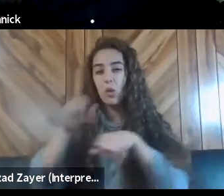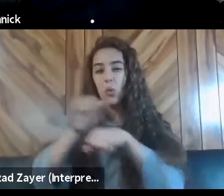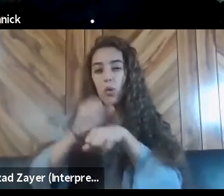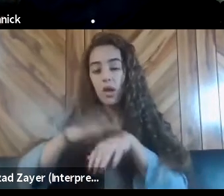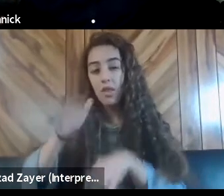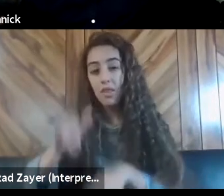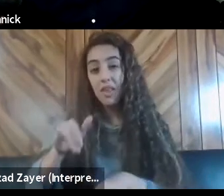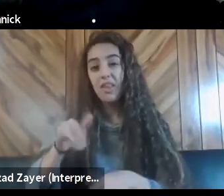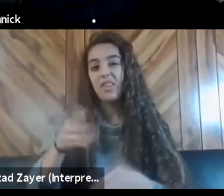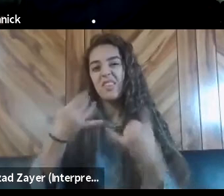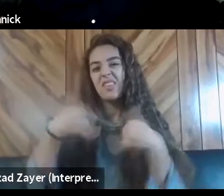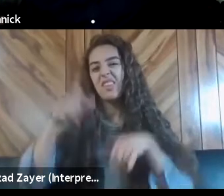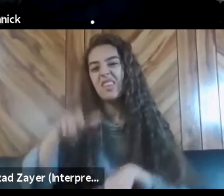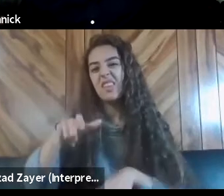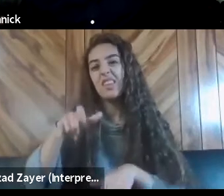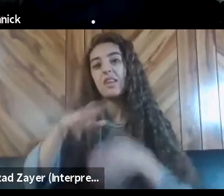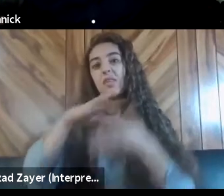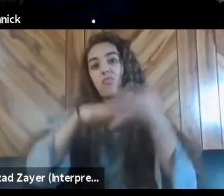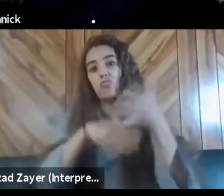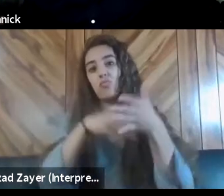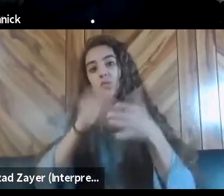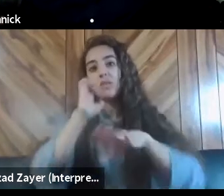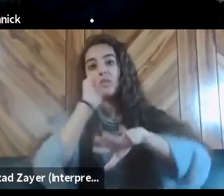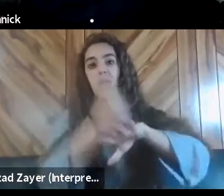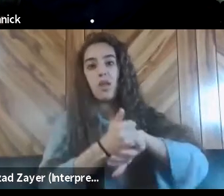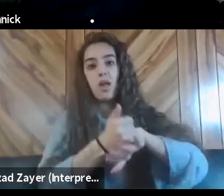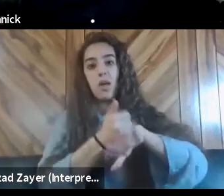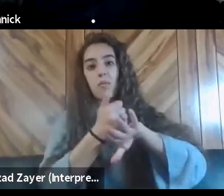one through 90. And he's able to follow that something visual.